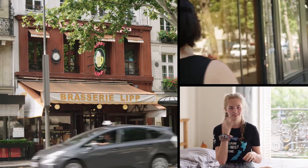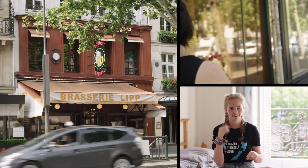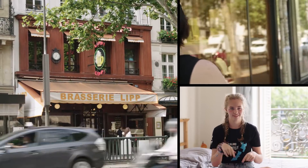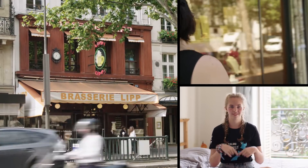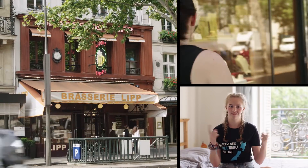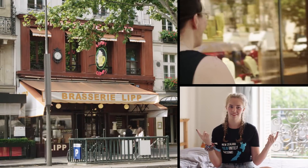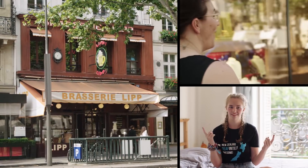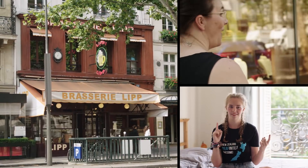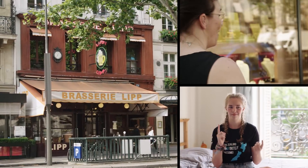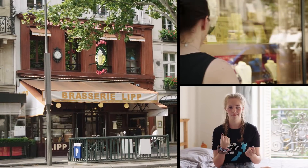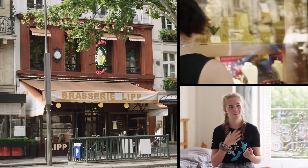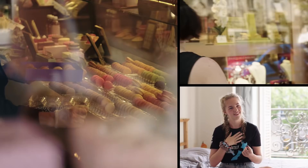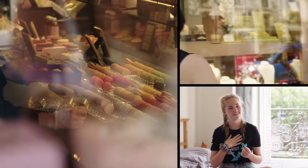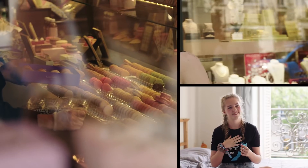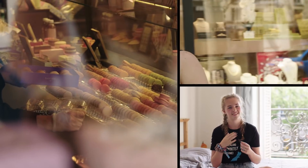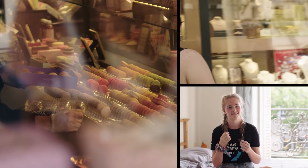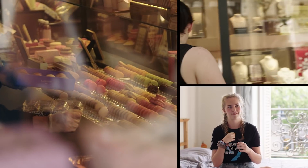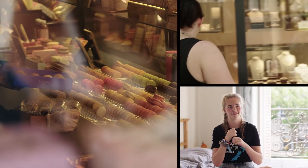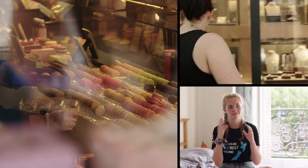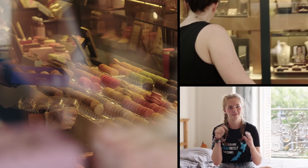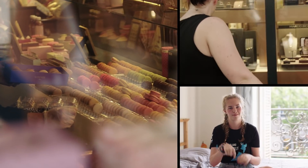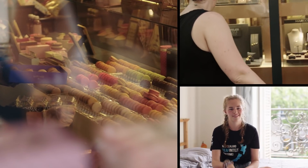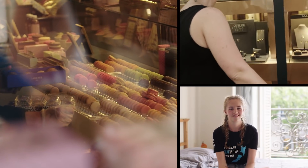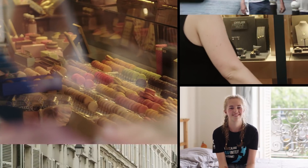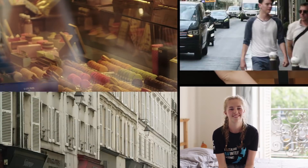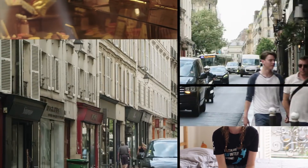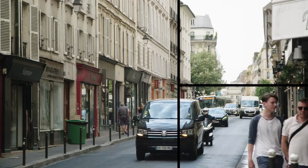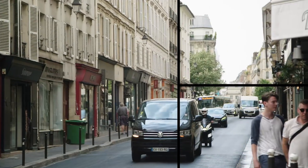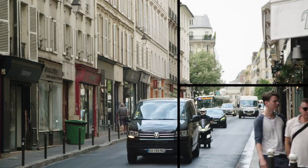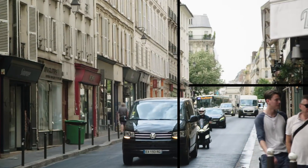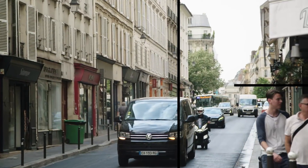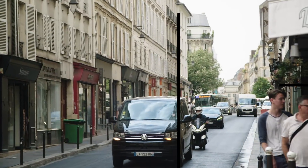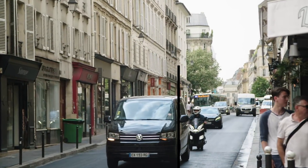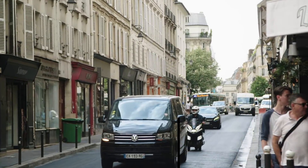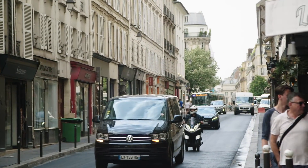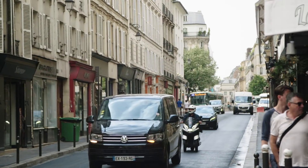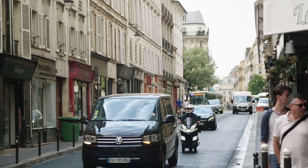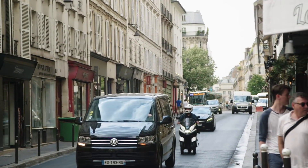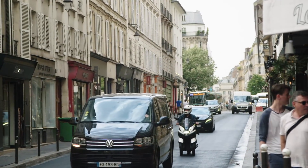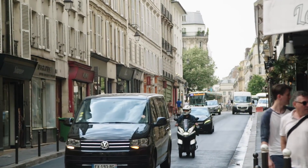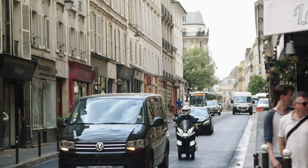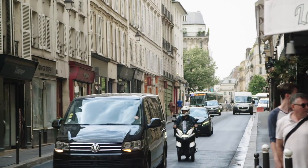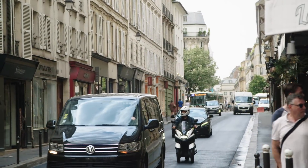And France is, like, completely different. I mean, I really like it. It's my dream to be here.